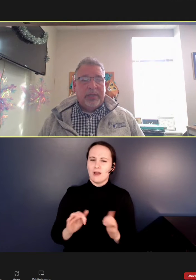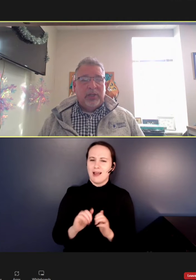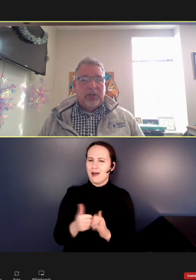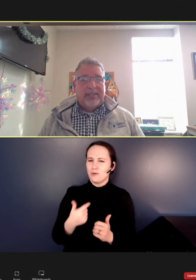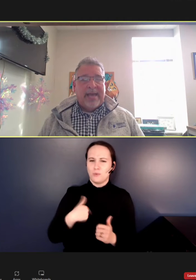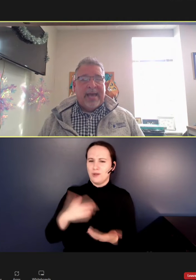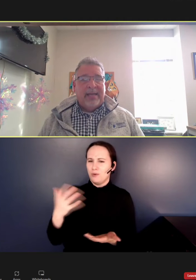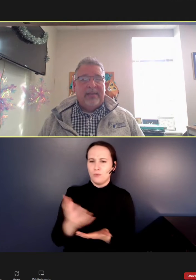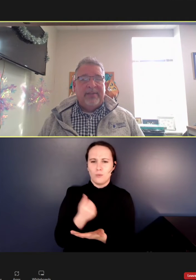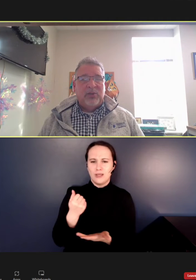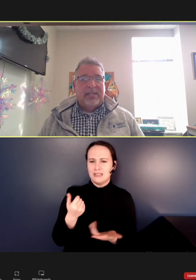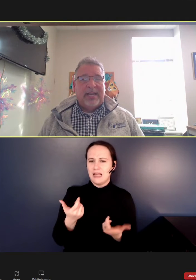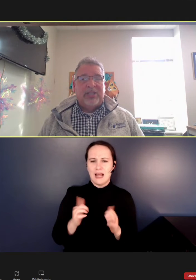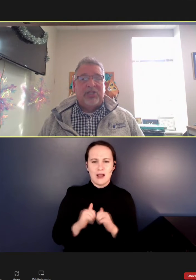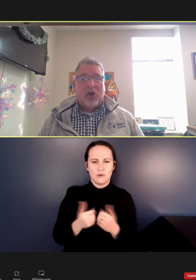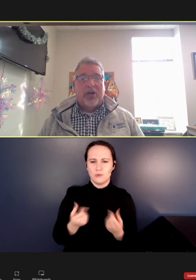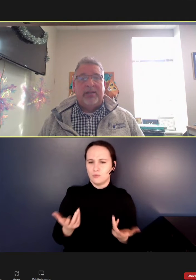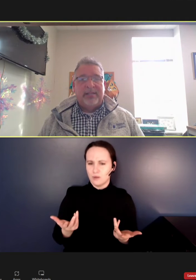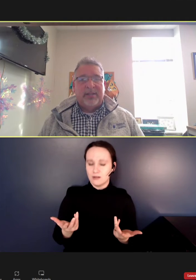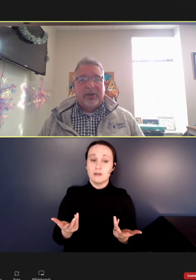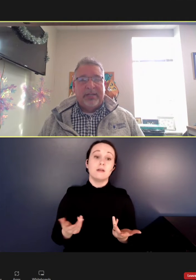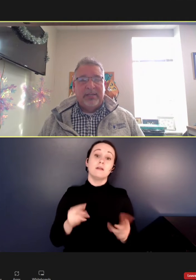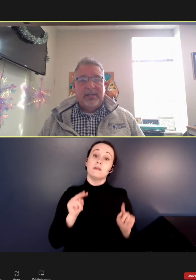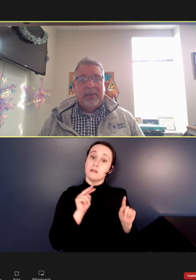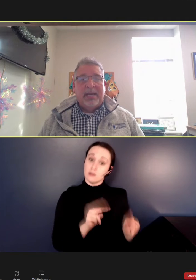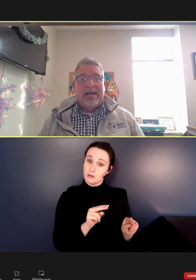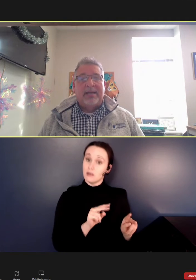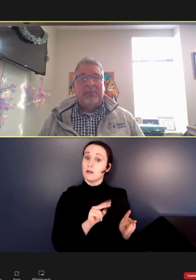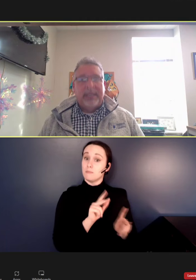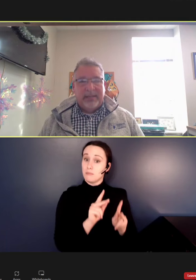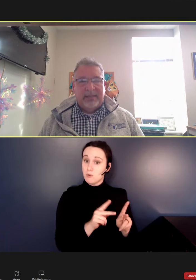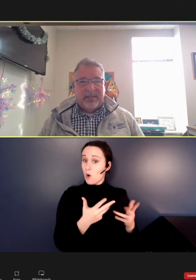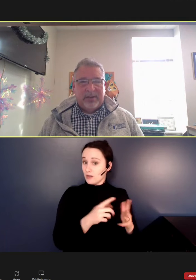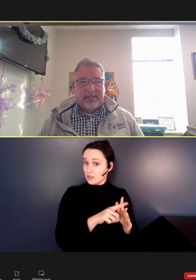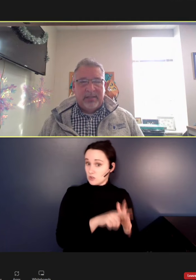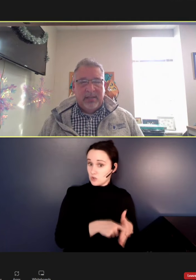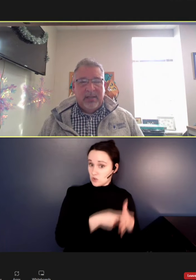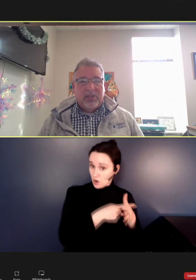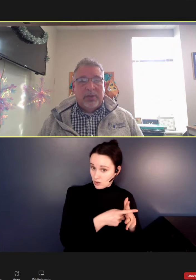we looked at individuals that had started the series but had not completed the series. So,